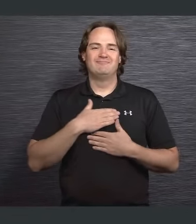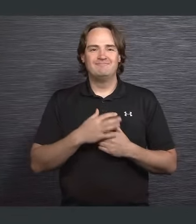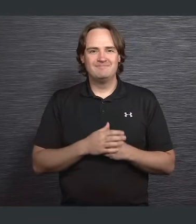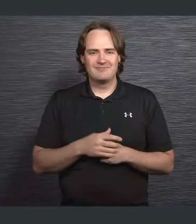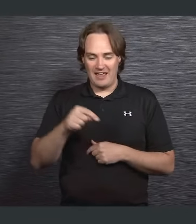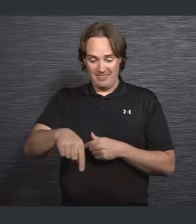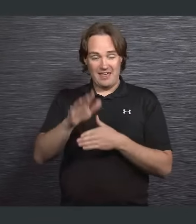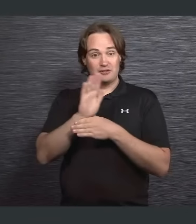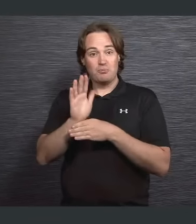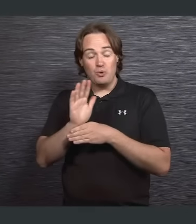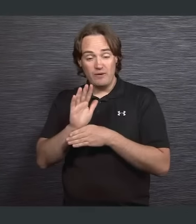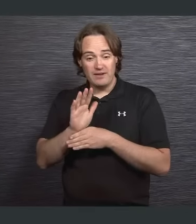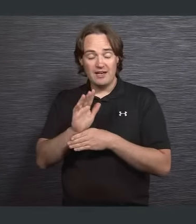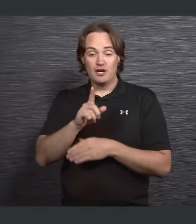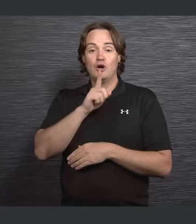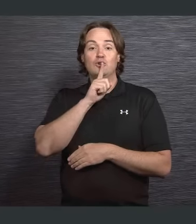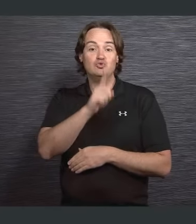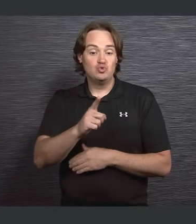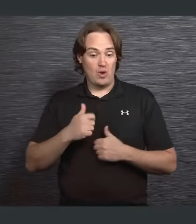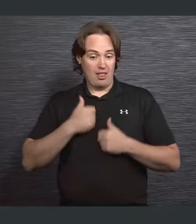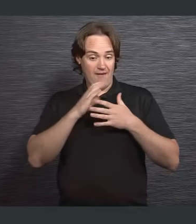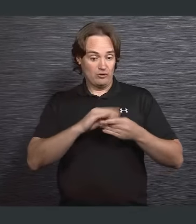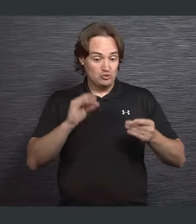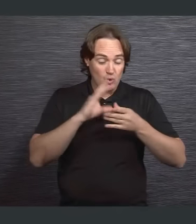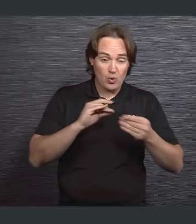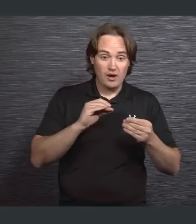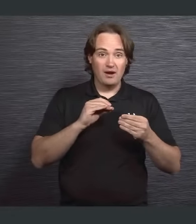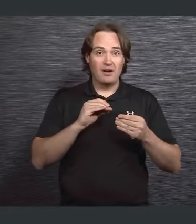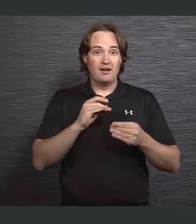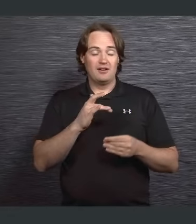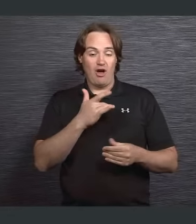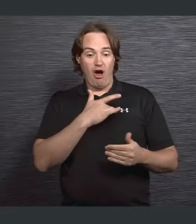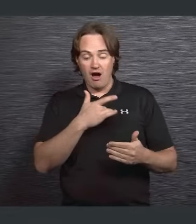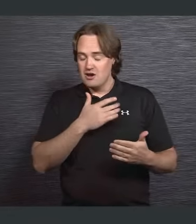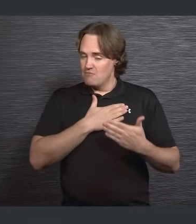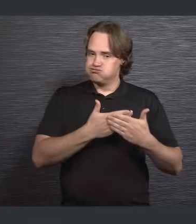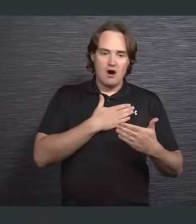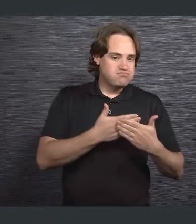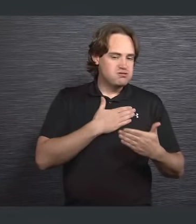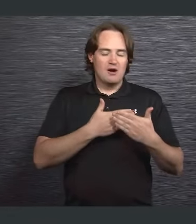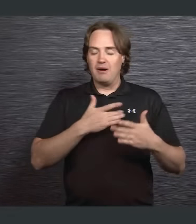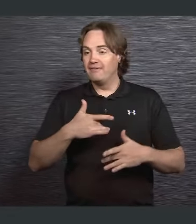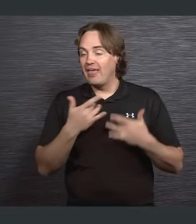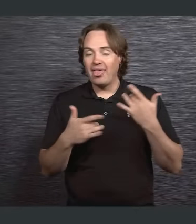It's a movie based on a true life story. With heart-pounding action and drama. It's a love story.